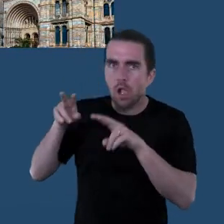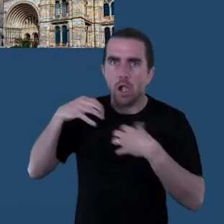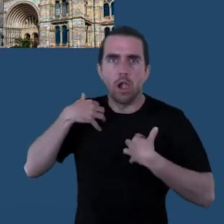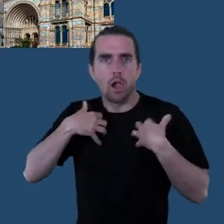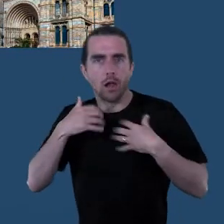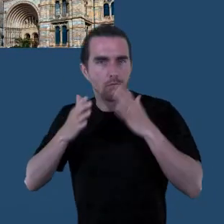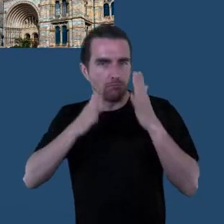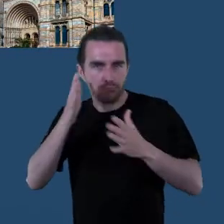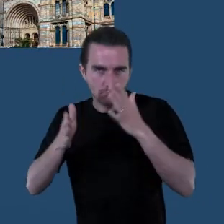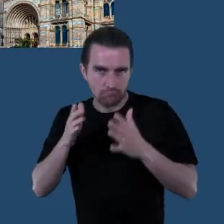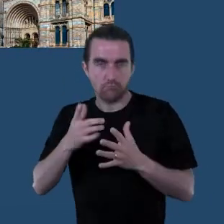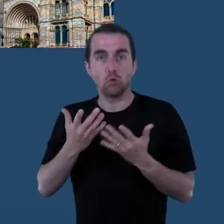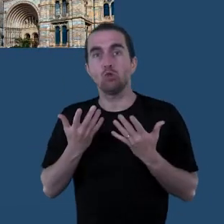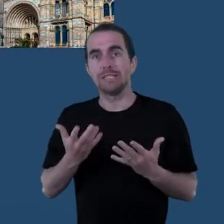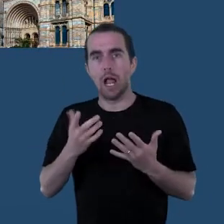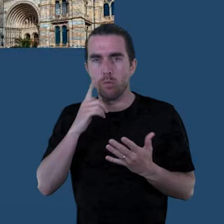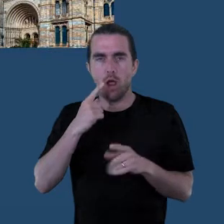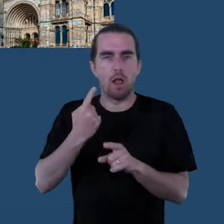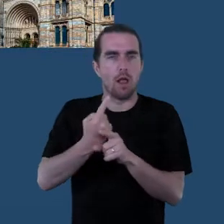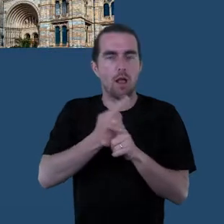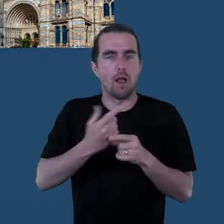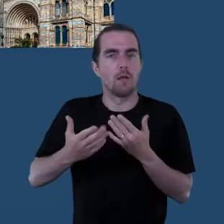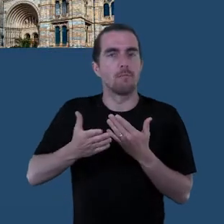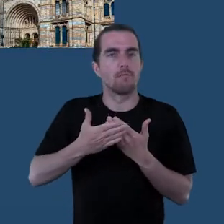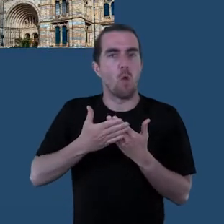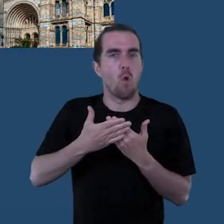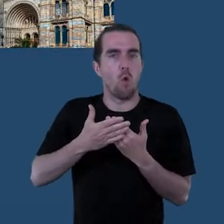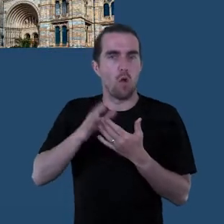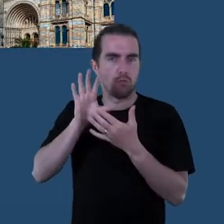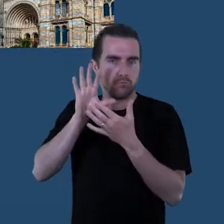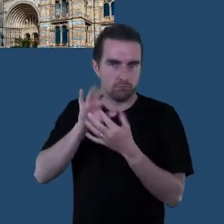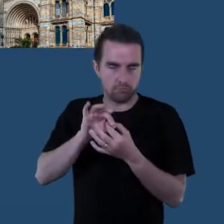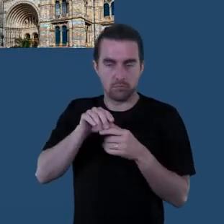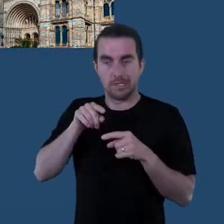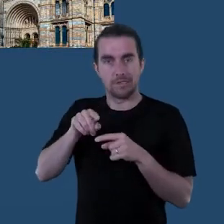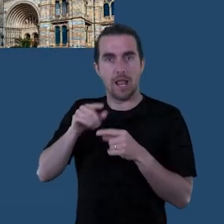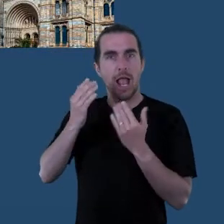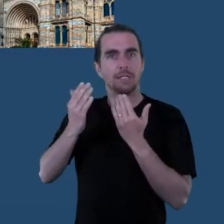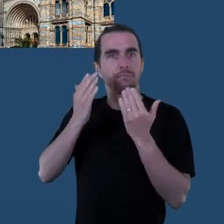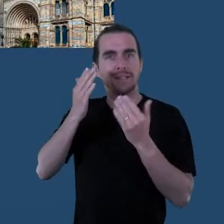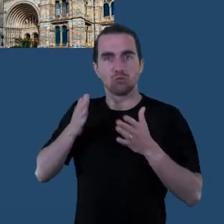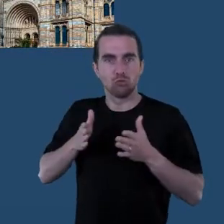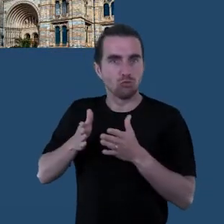And today we are going to be talking a little bit more about Exhibition Road itself,